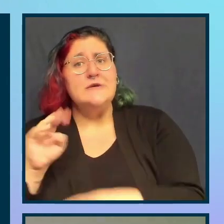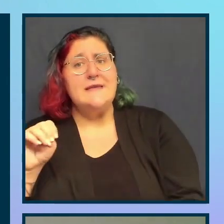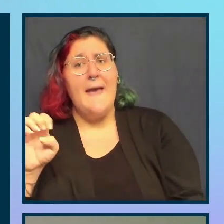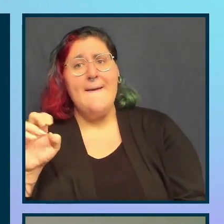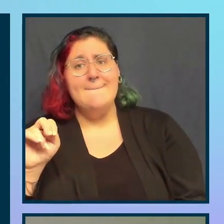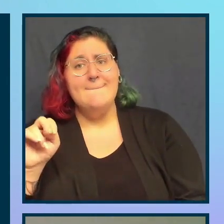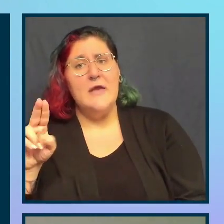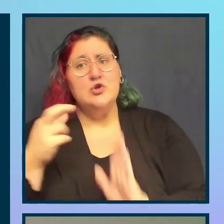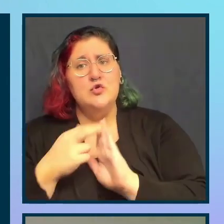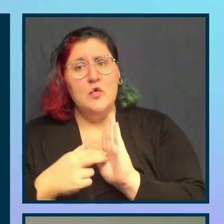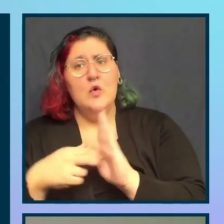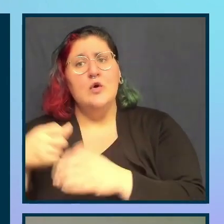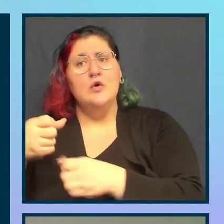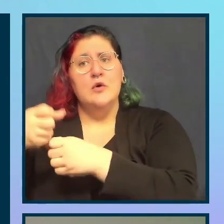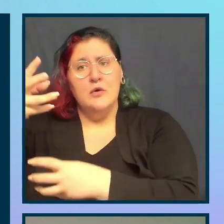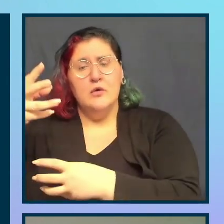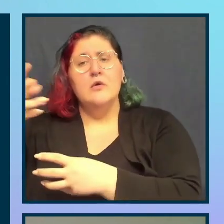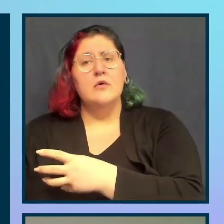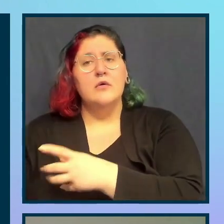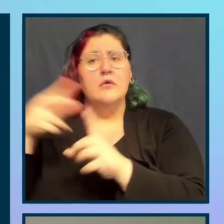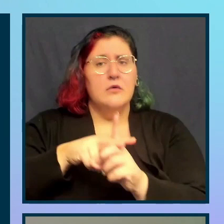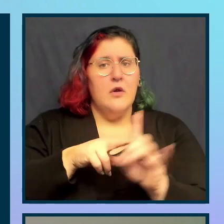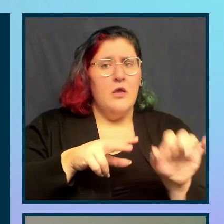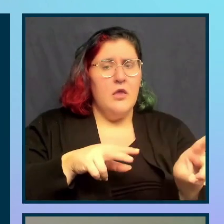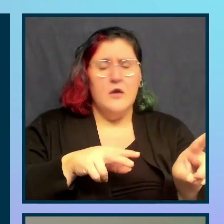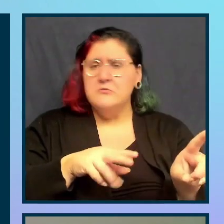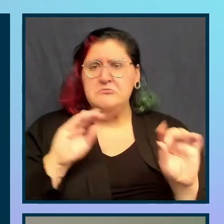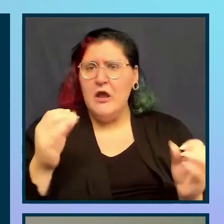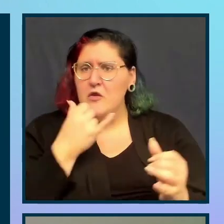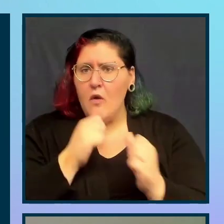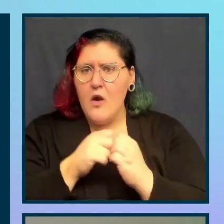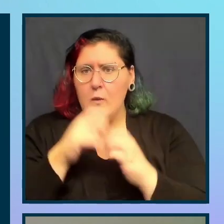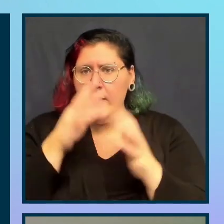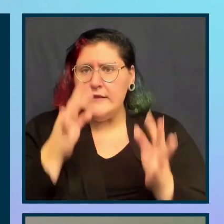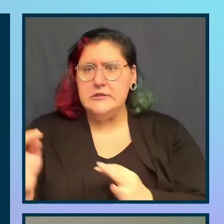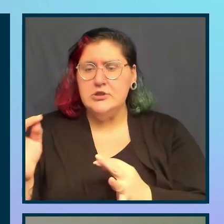there's nothing wrong with that decision. And that's part of the reason this is on the APG